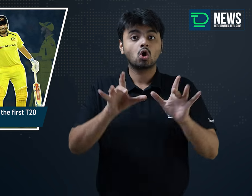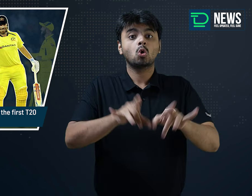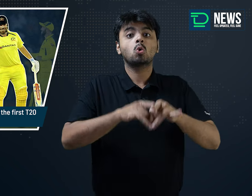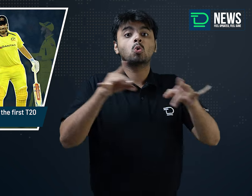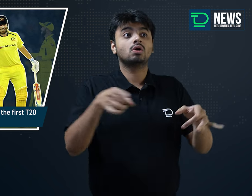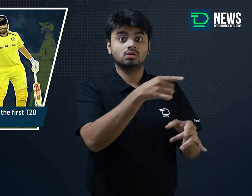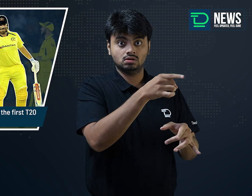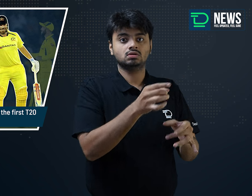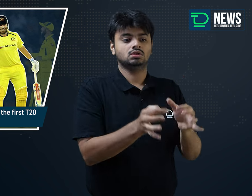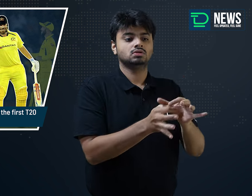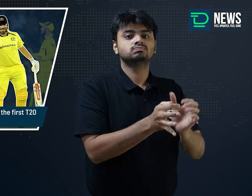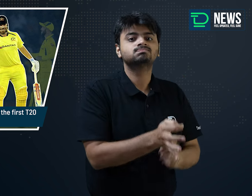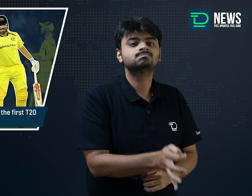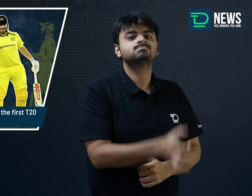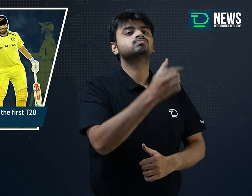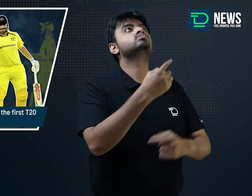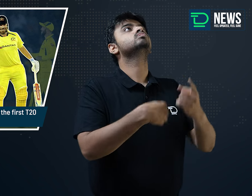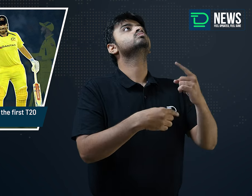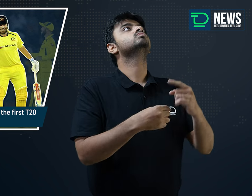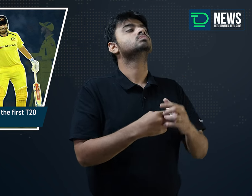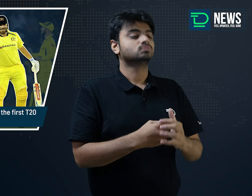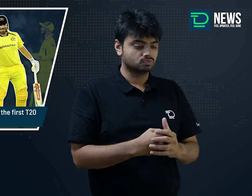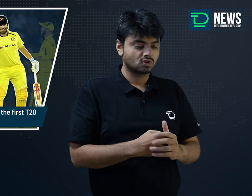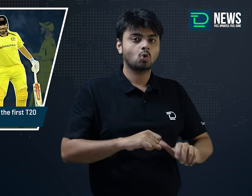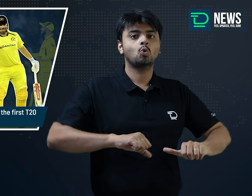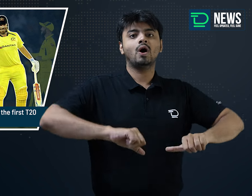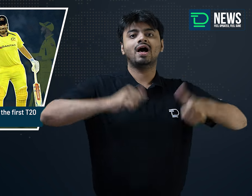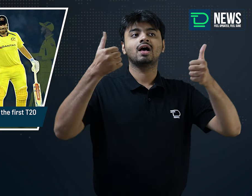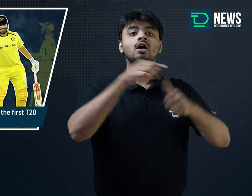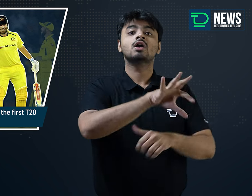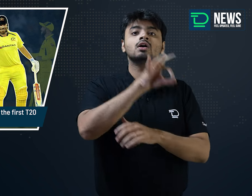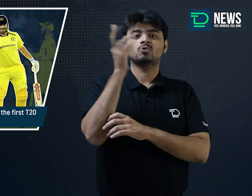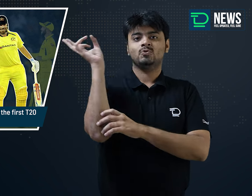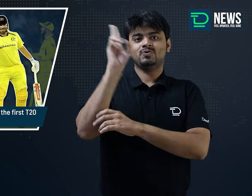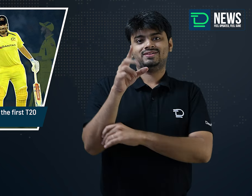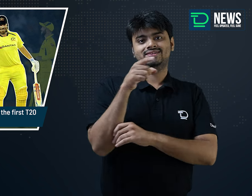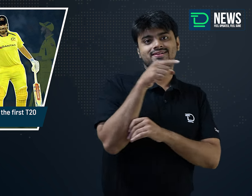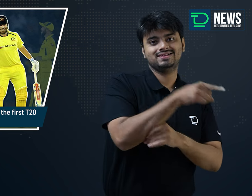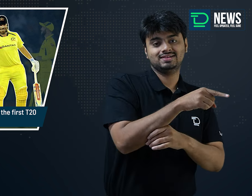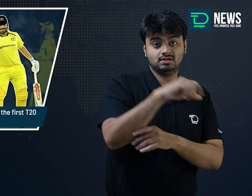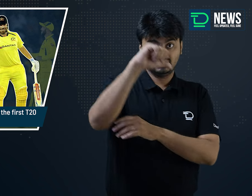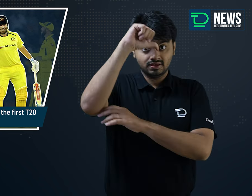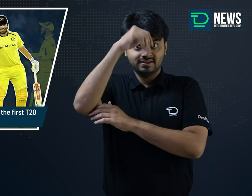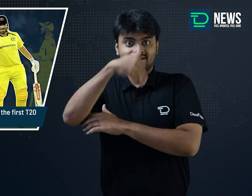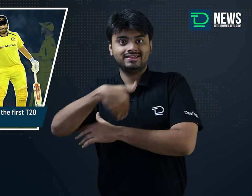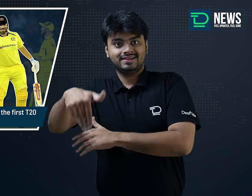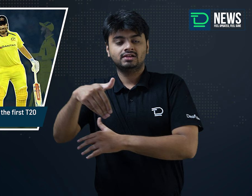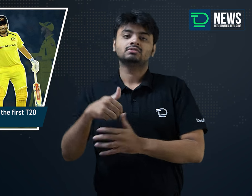The toss won by Australia and they chose to bowl.